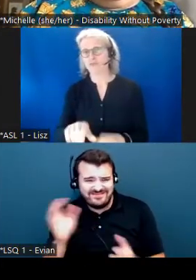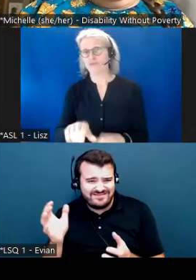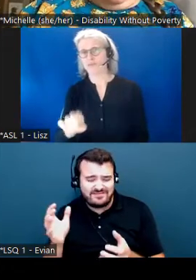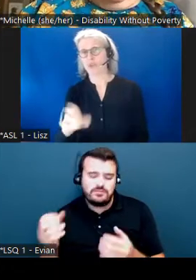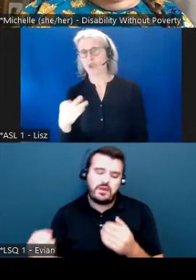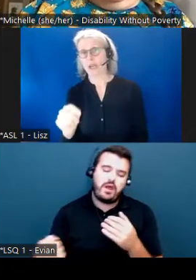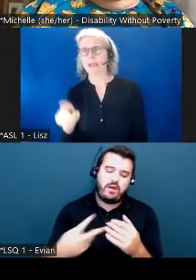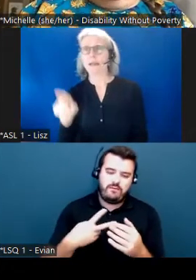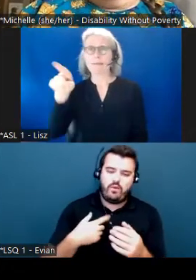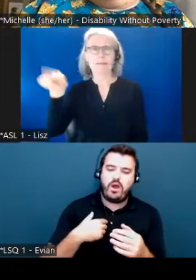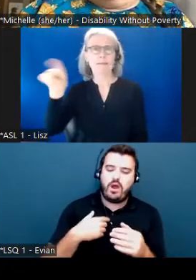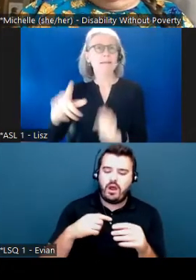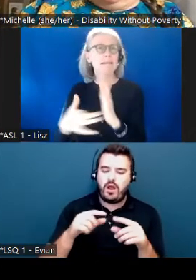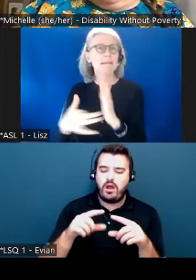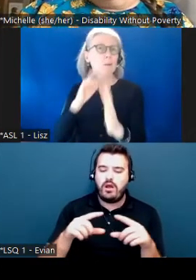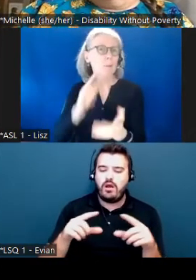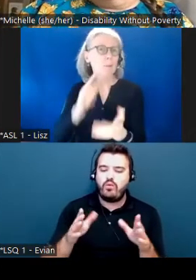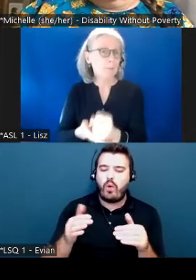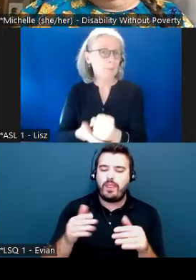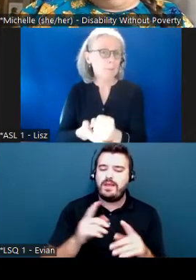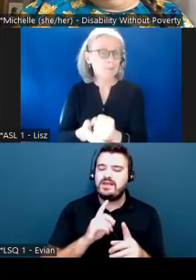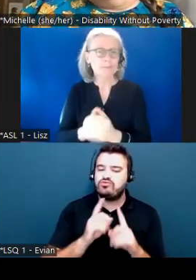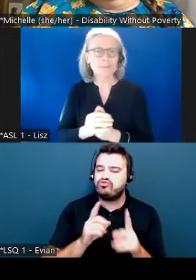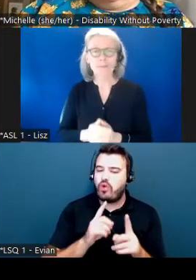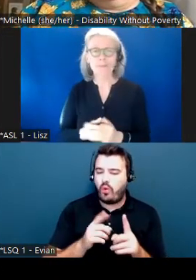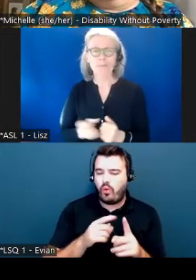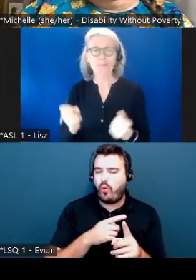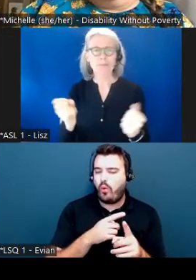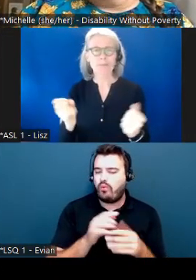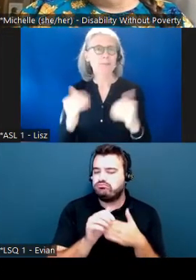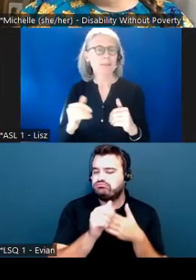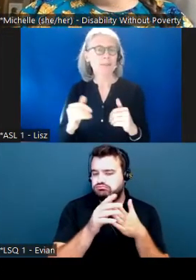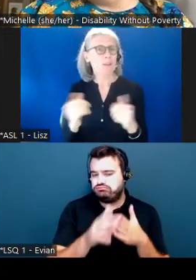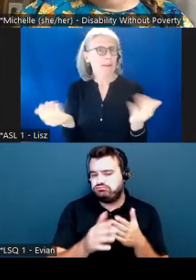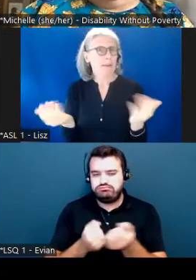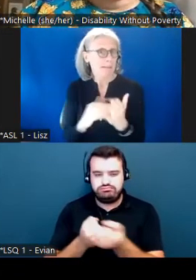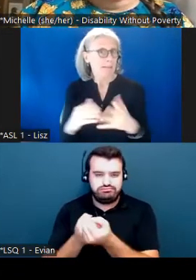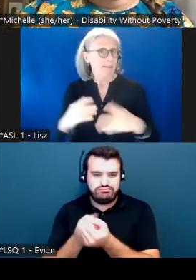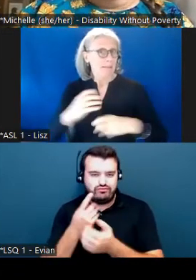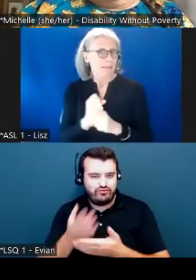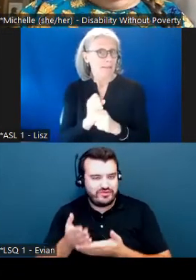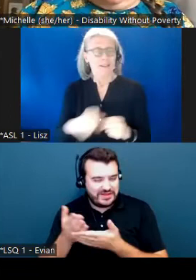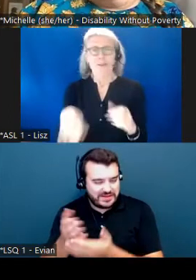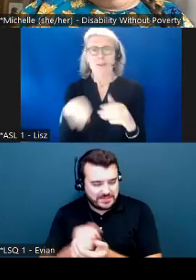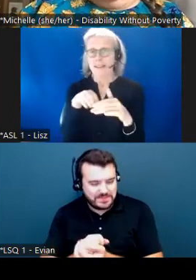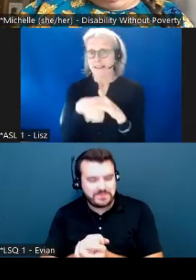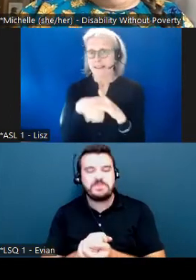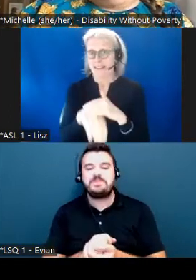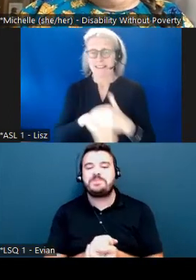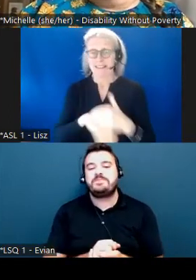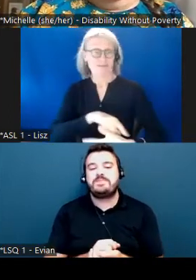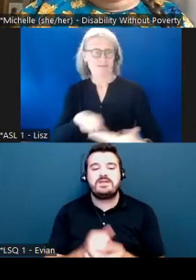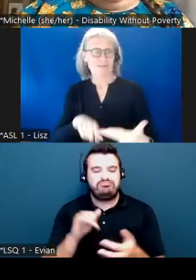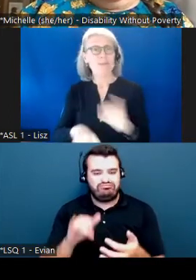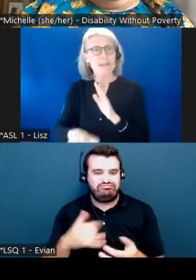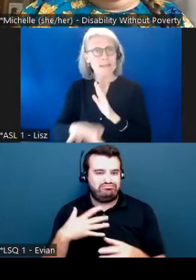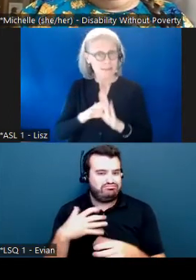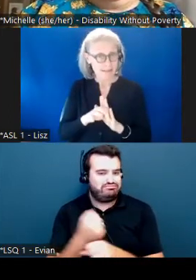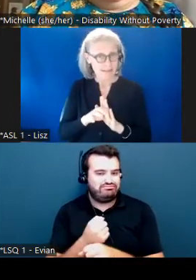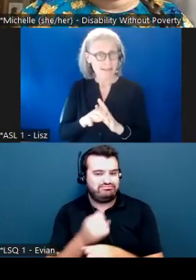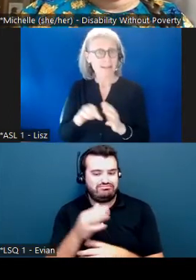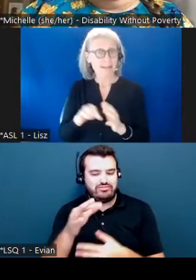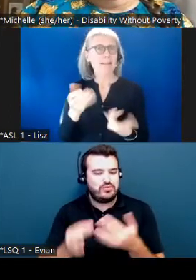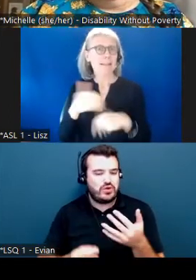SO, TO SUMMARIZE OUR ACCESSIBILITY OPTIONS, PLEASE SELECT YOUR LANGUAGE USING THE INTERPRETATION